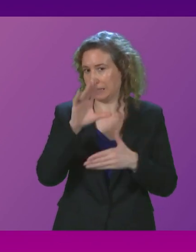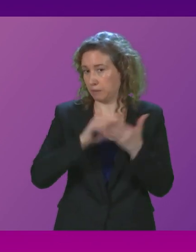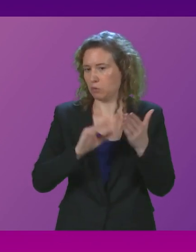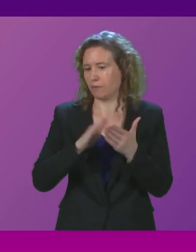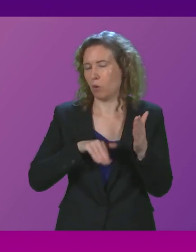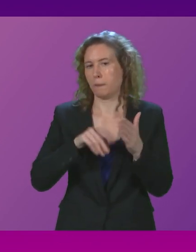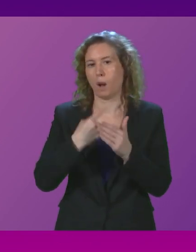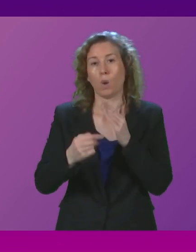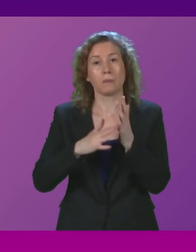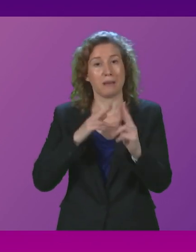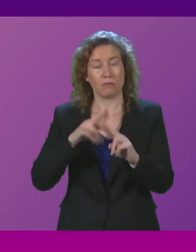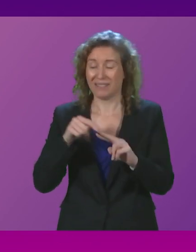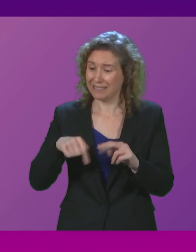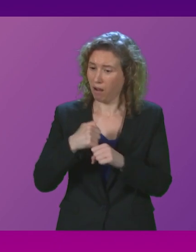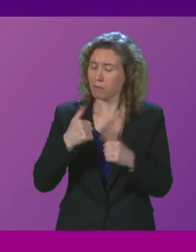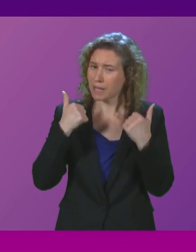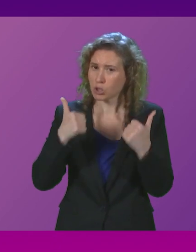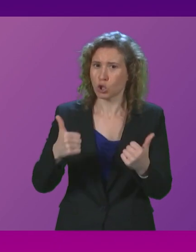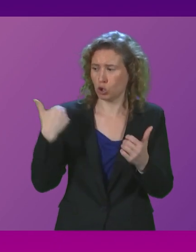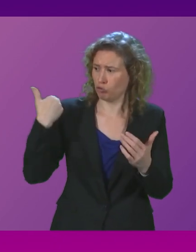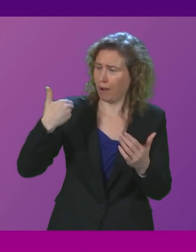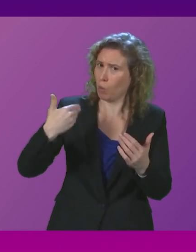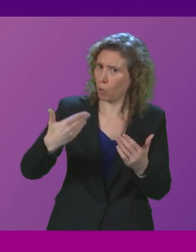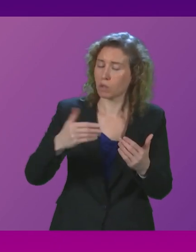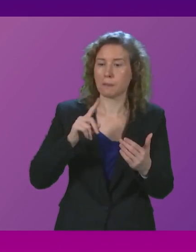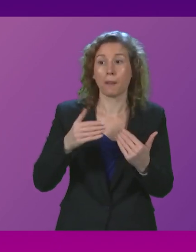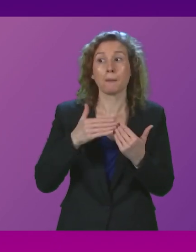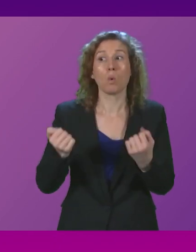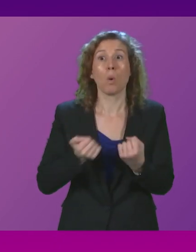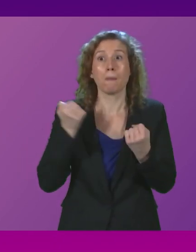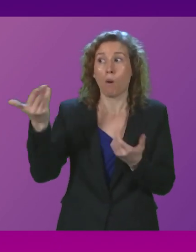The Government has a good record, but the more powers we hold in our own hands, the